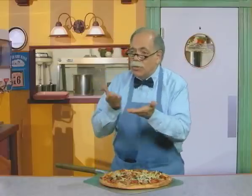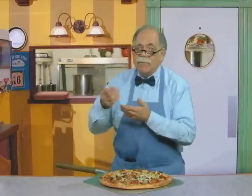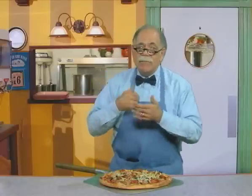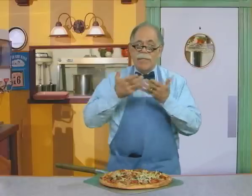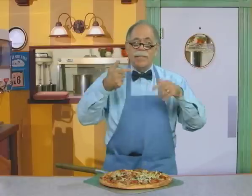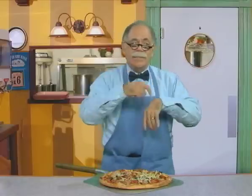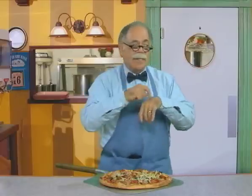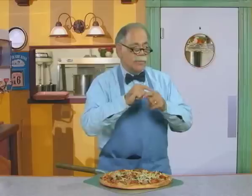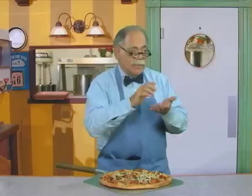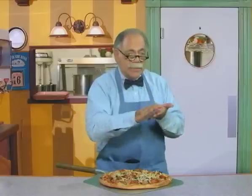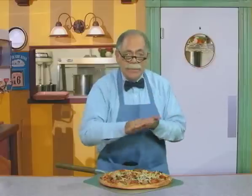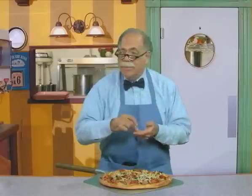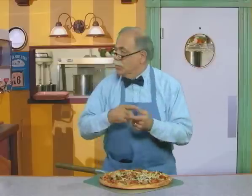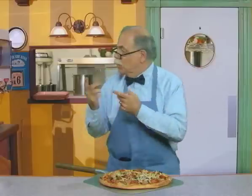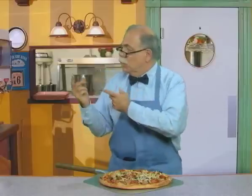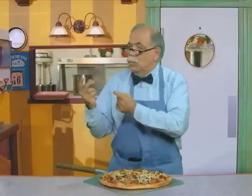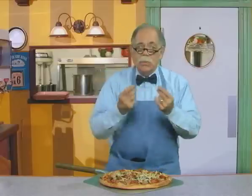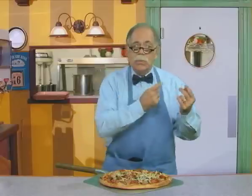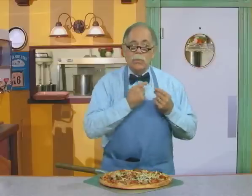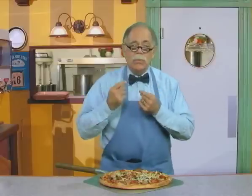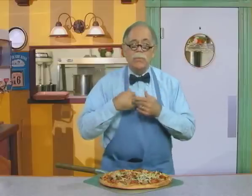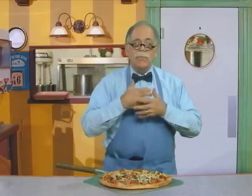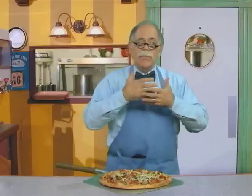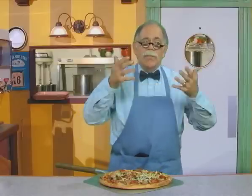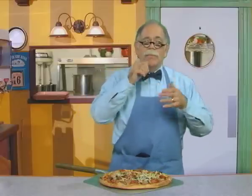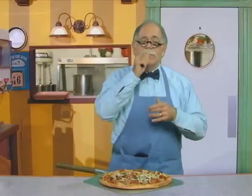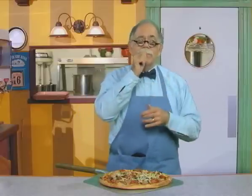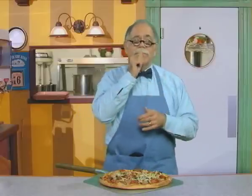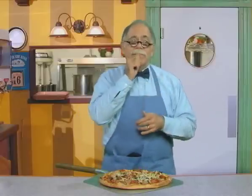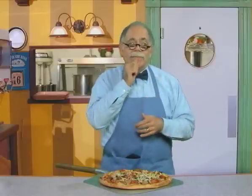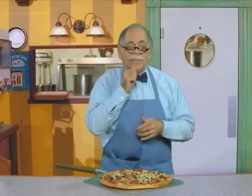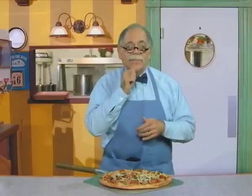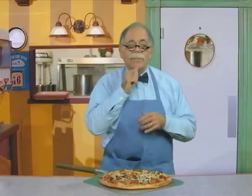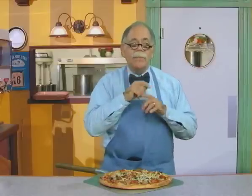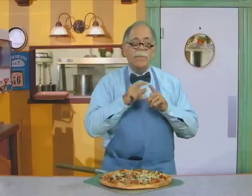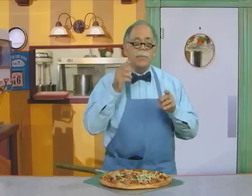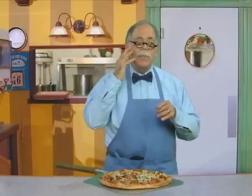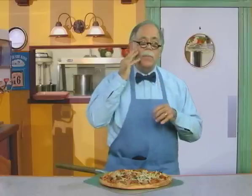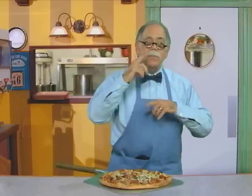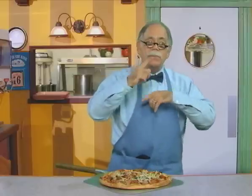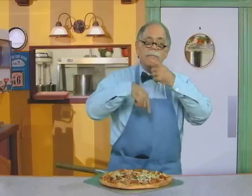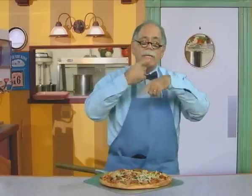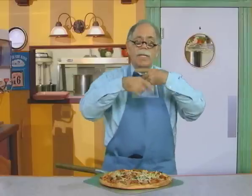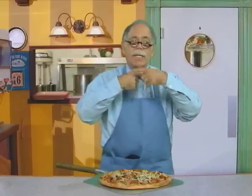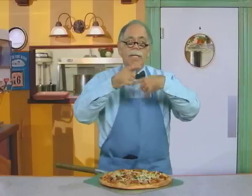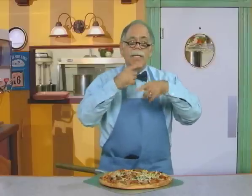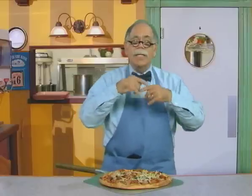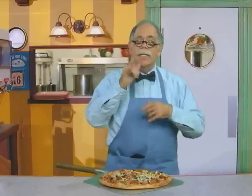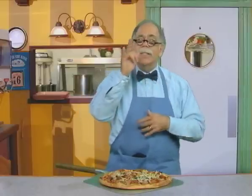AND THERE'S ALSO A LOT OF TIME TO CLEAN AND TAKE CARE OF OTHER THINGS. MAYBE YOU KNOW THE SIGN THAT COMBINES